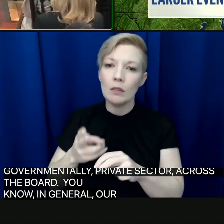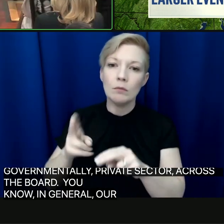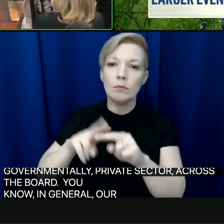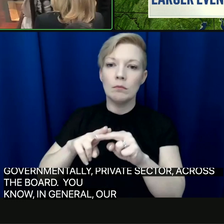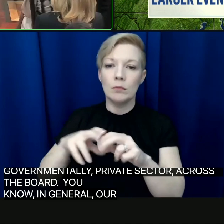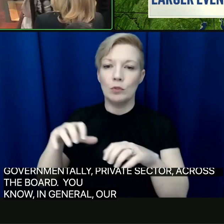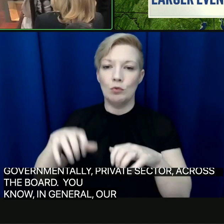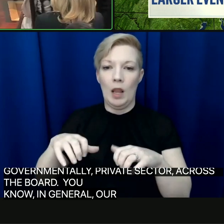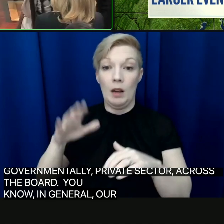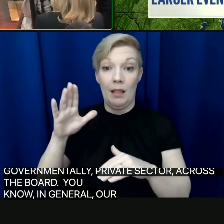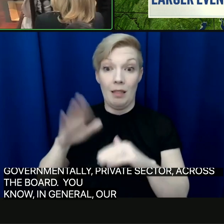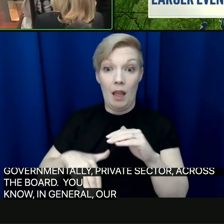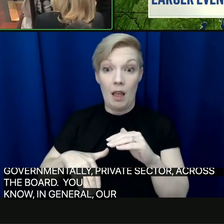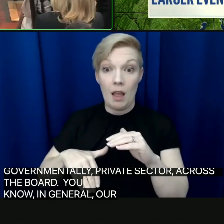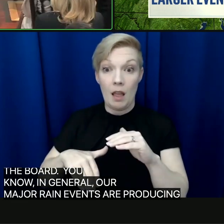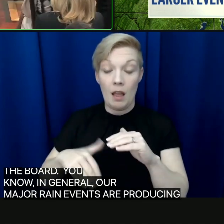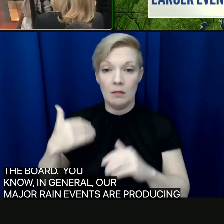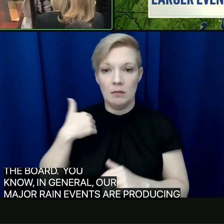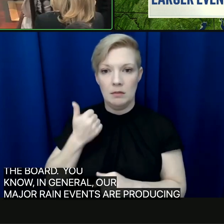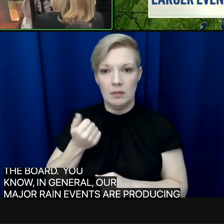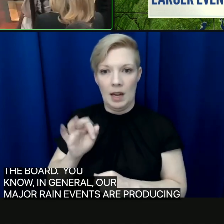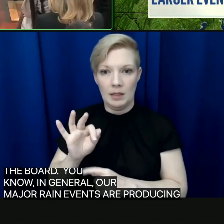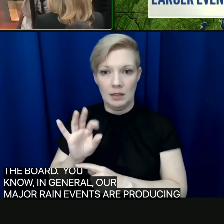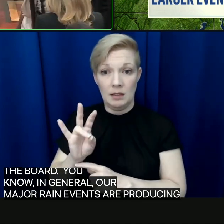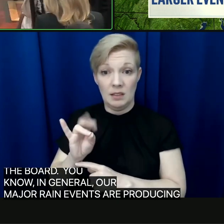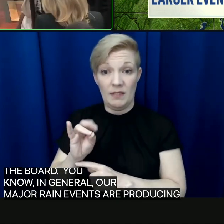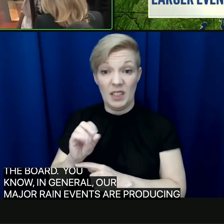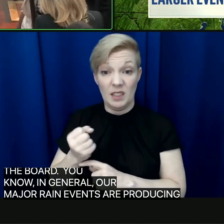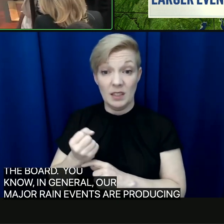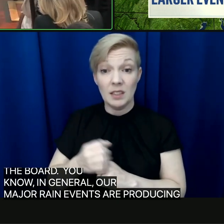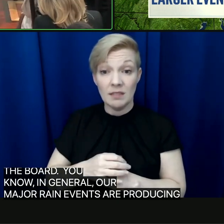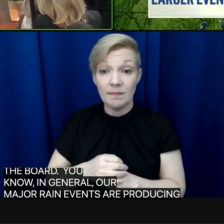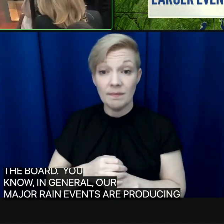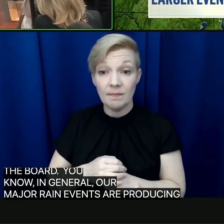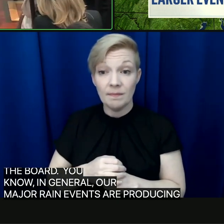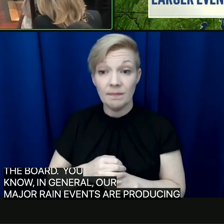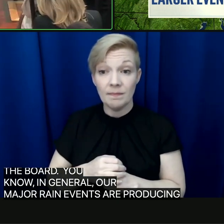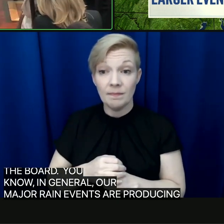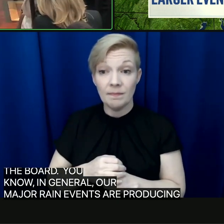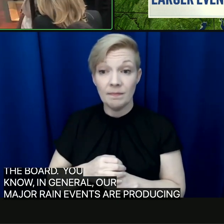than they were in the 1970s. Mr. Mayock: Some really profound videos